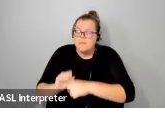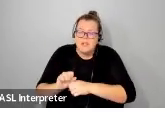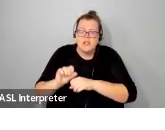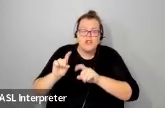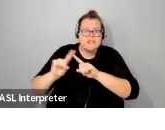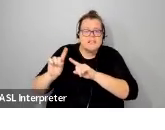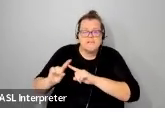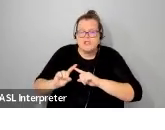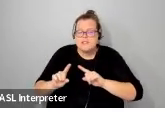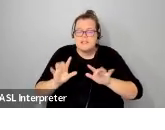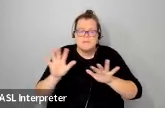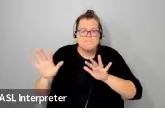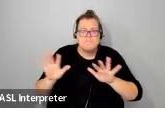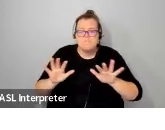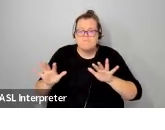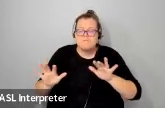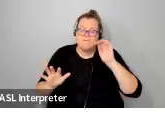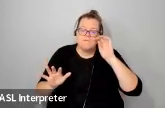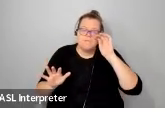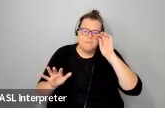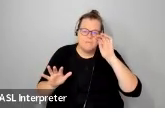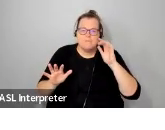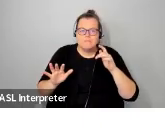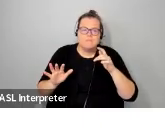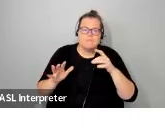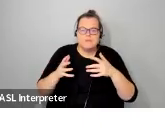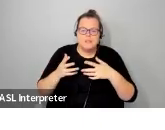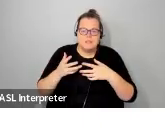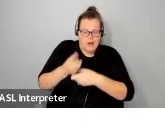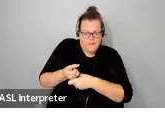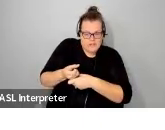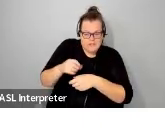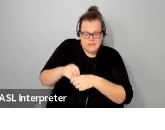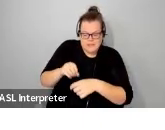the differences and kind of the confidence in the CSW is still growing